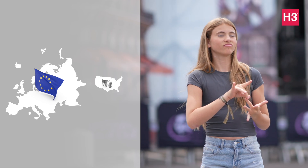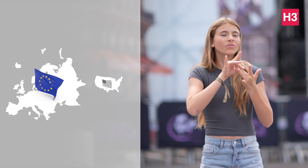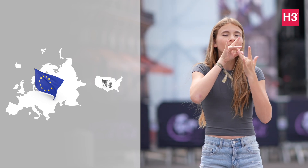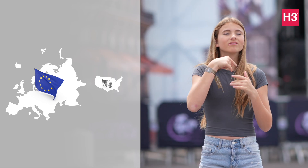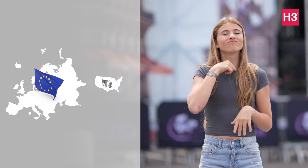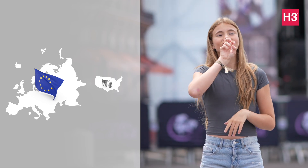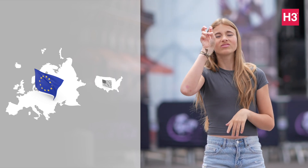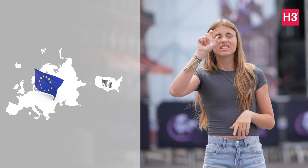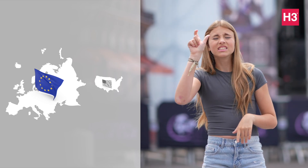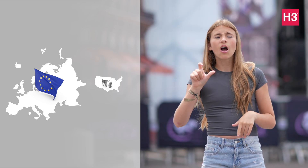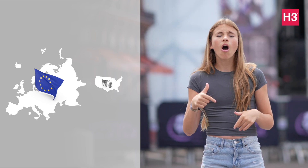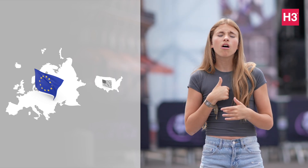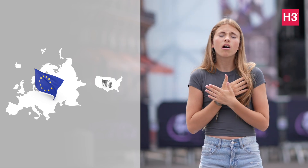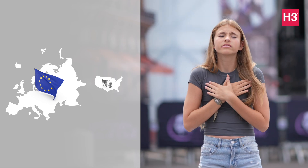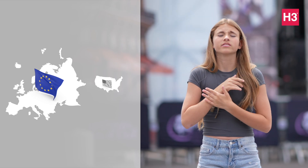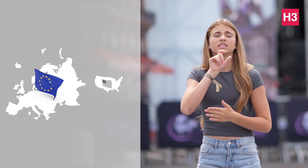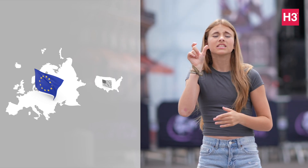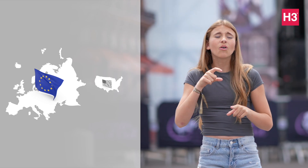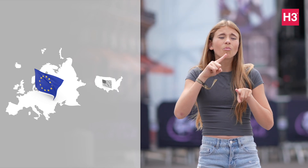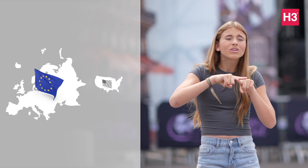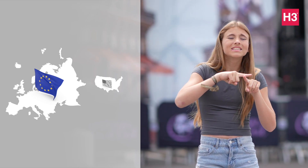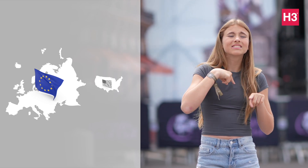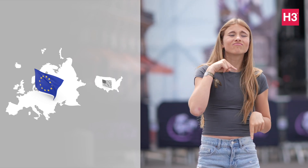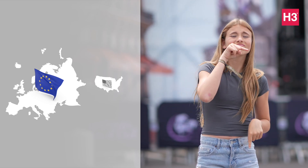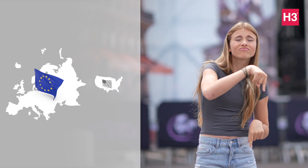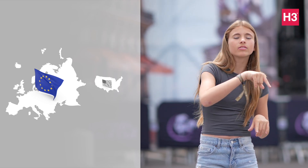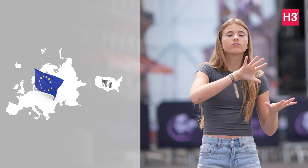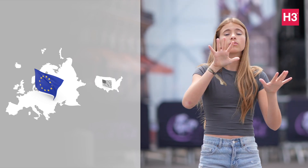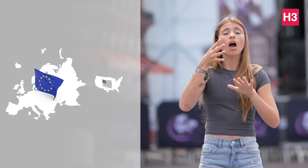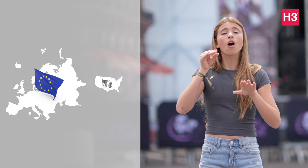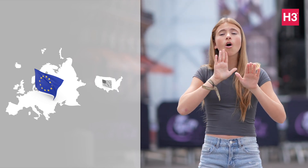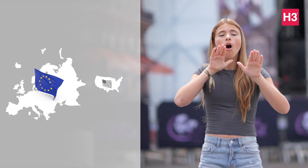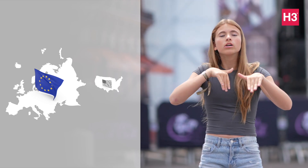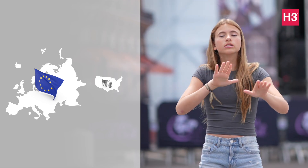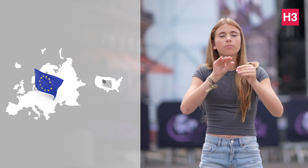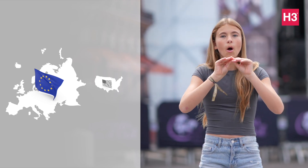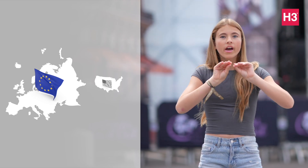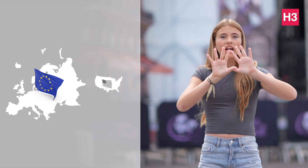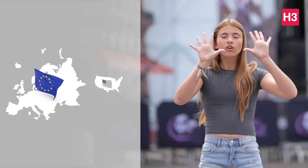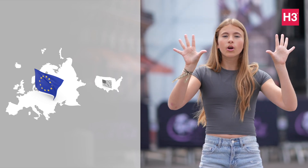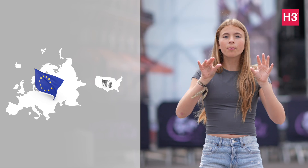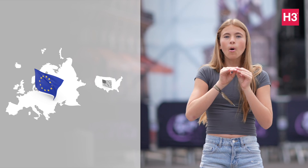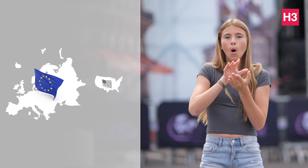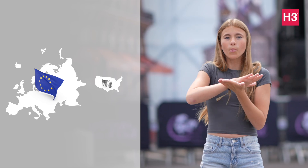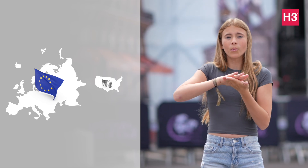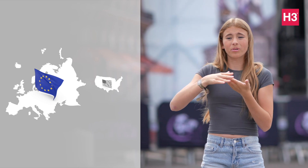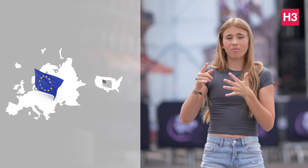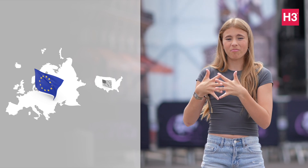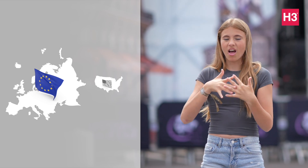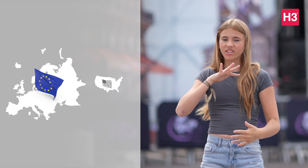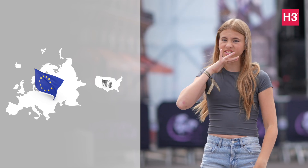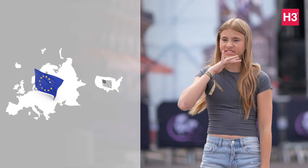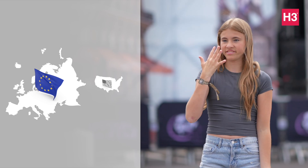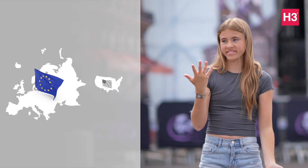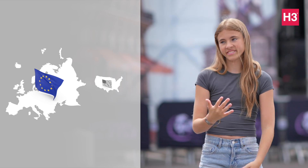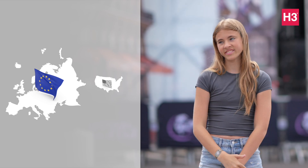I love traveling to Italy and Greece, where the beaches are pristine. In contrast, many beaches in the U.S. tend to be less clean.